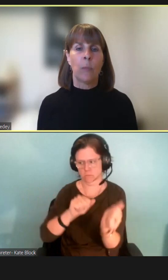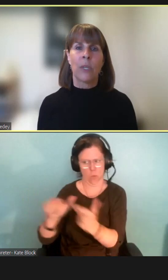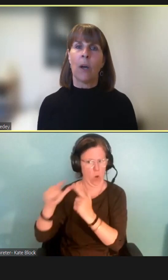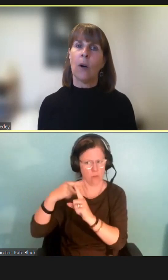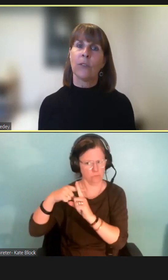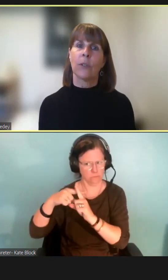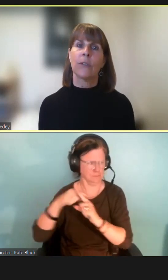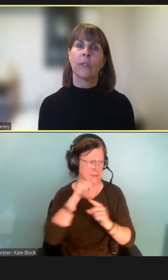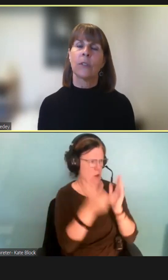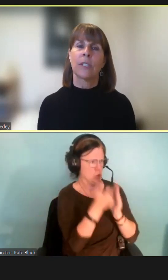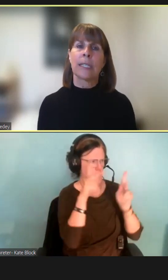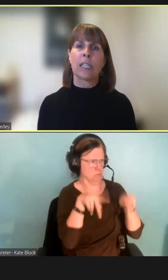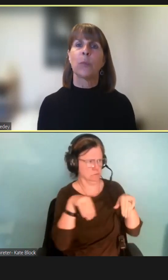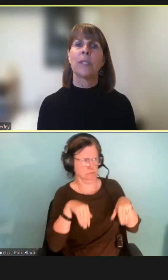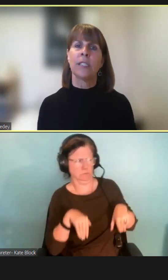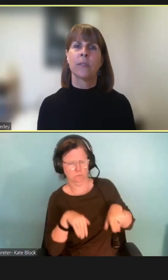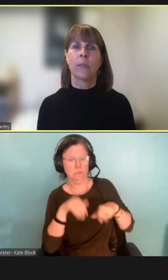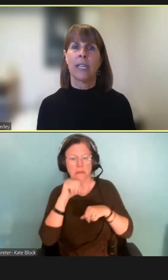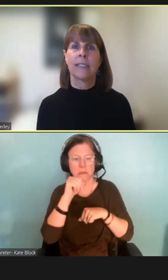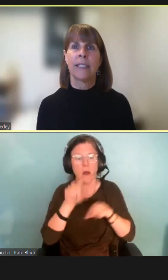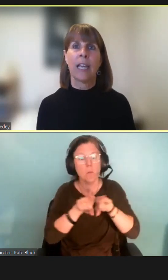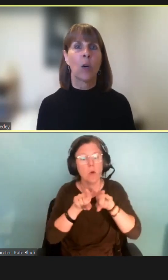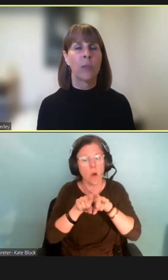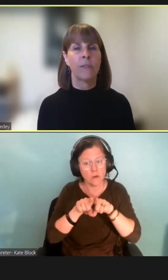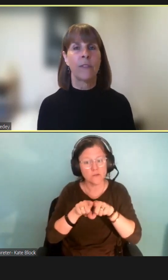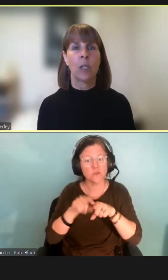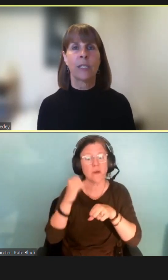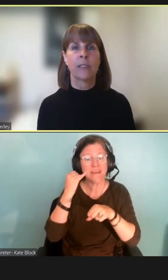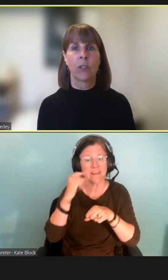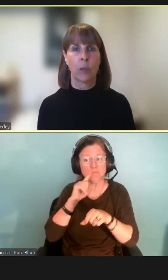but also if you're looking at completion rates and how many families are going to